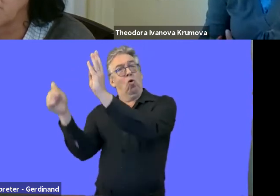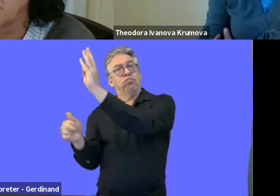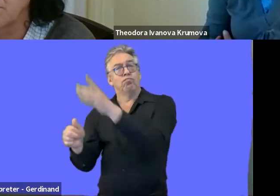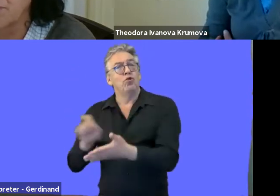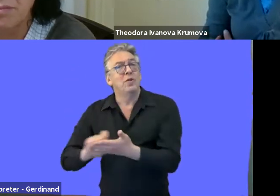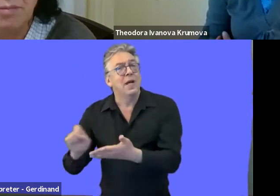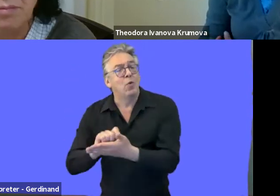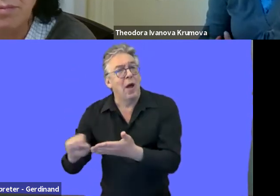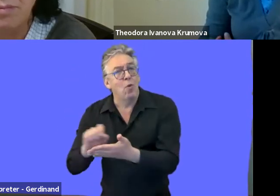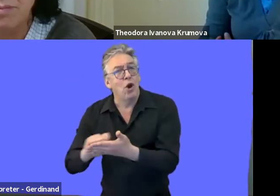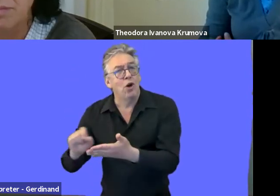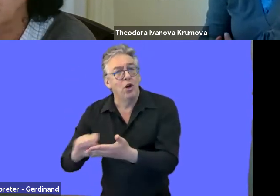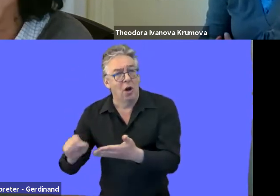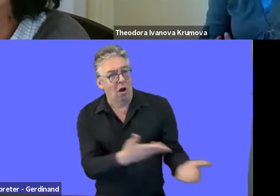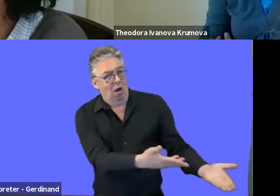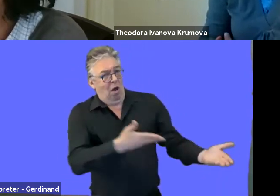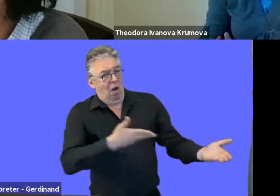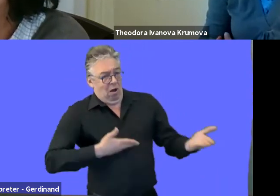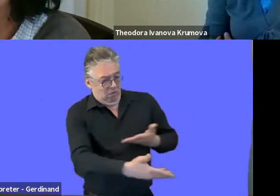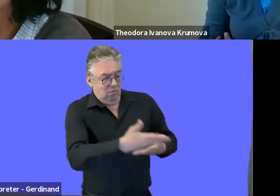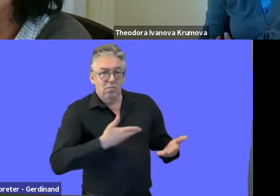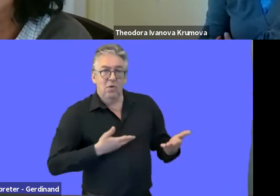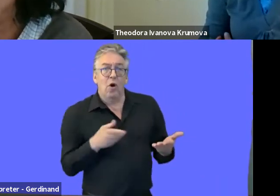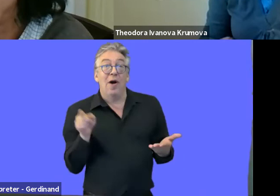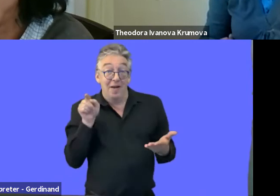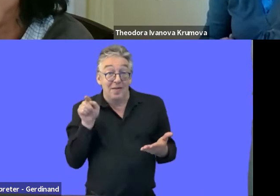And this is an important phase because in this initial phase,